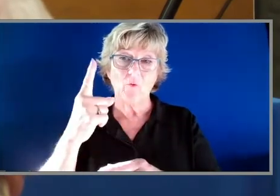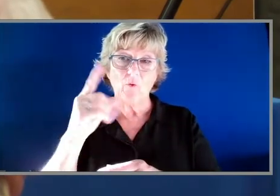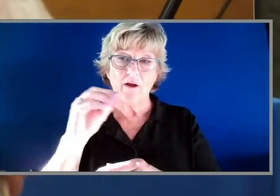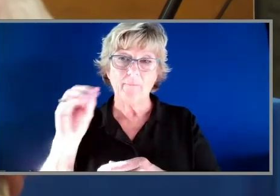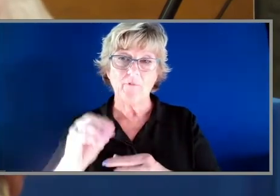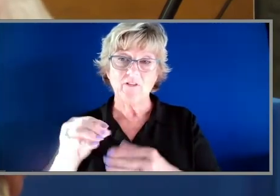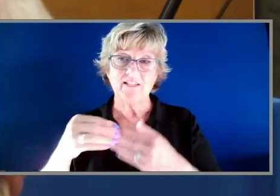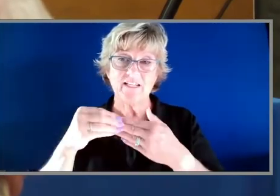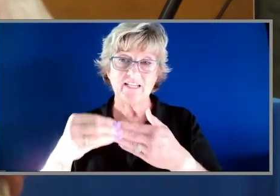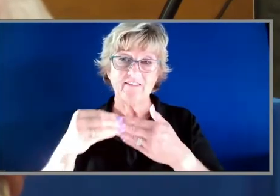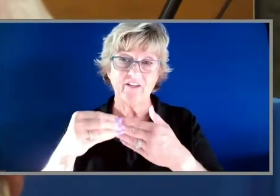So.